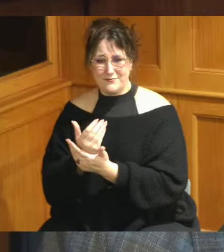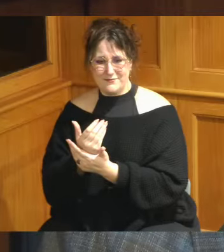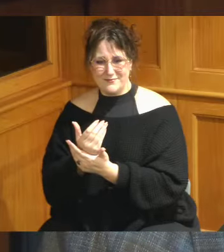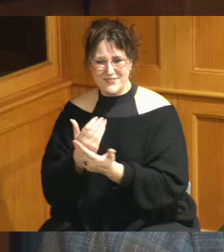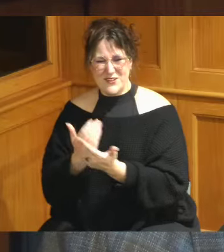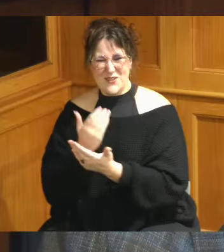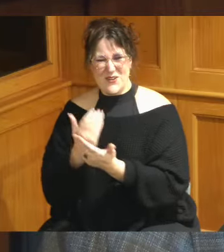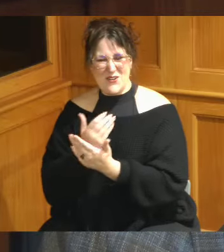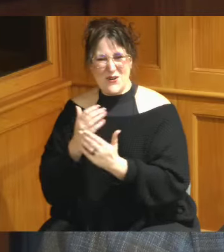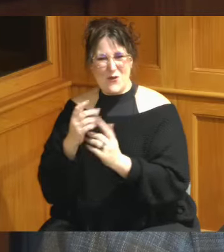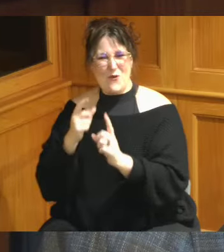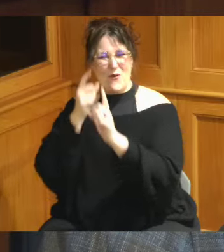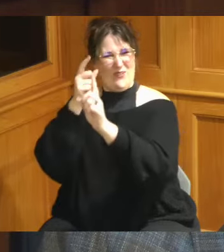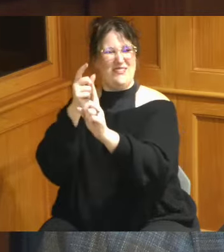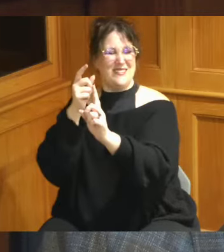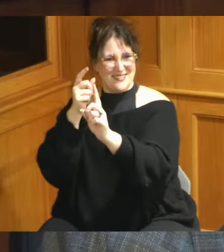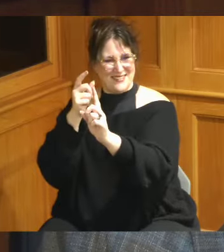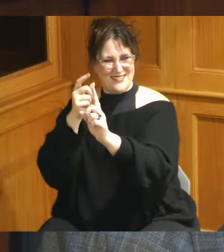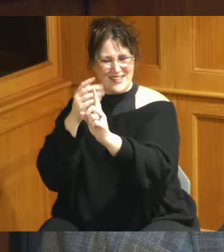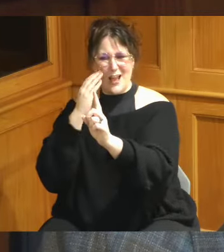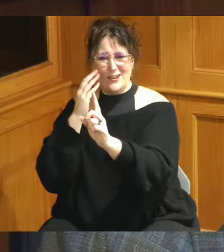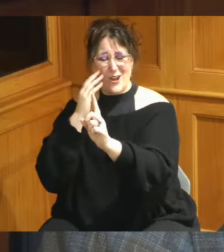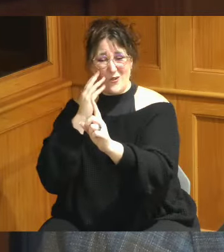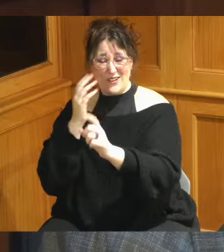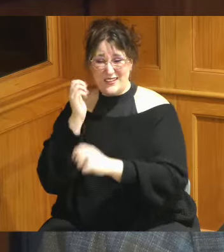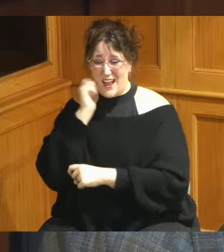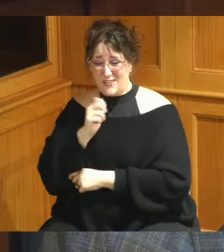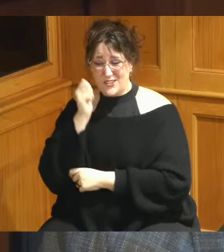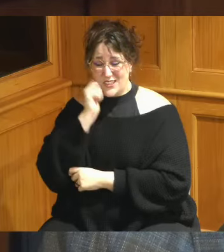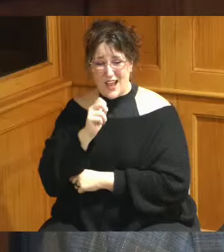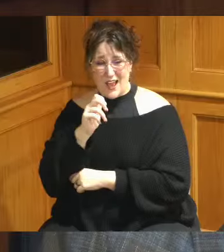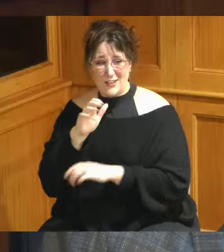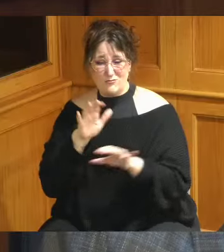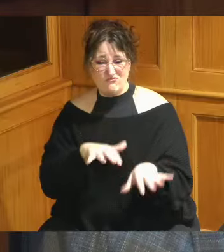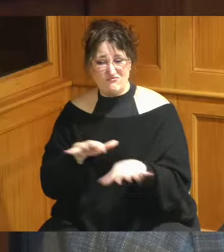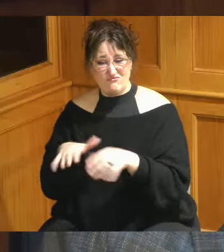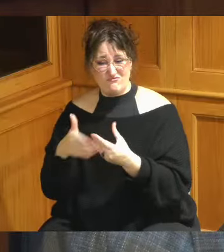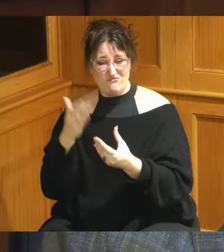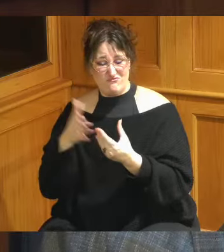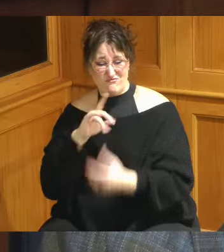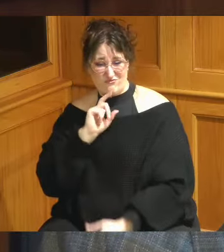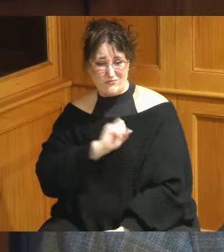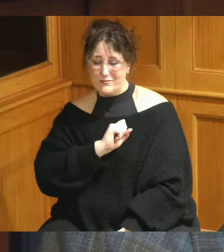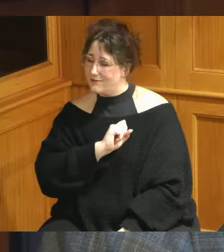just want to recognize that I know it wasn't easy every day and you we put you in a tough place.